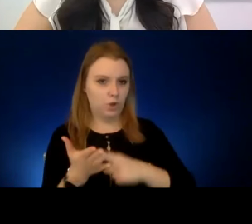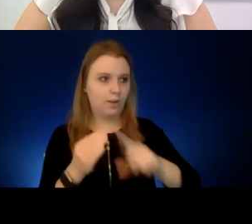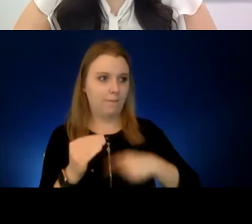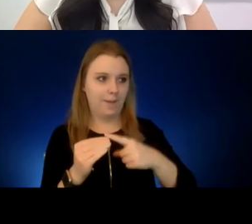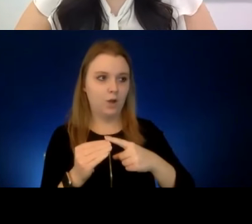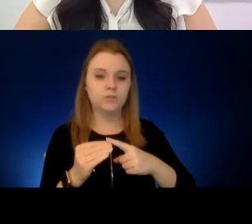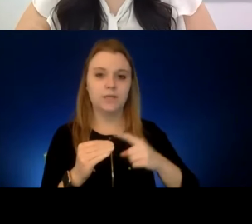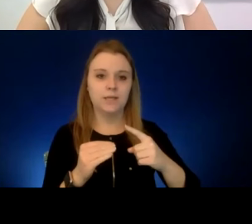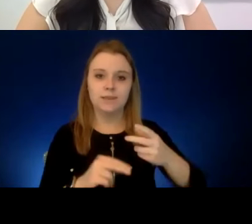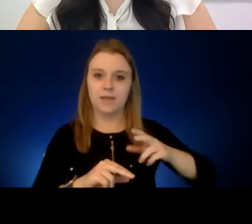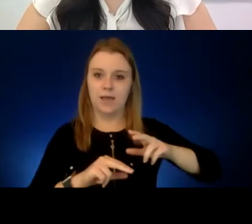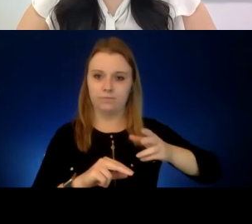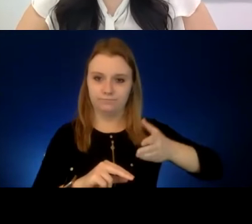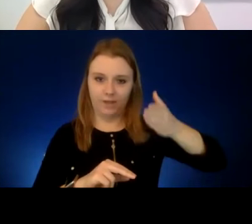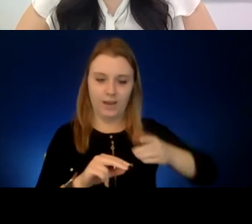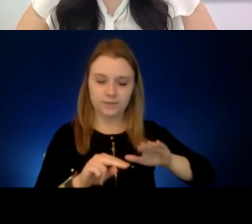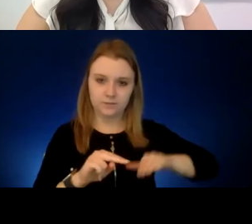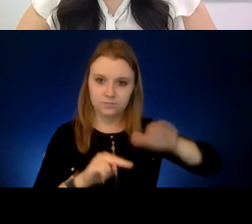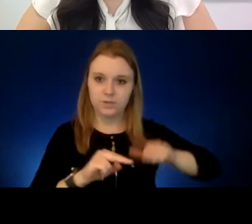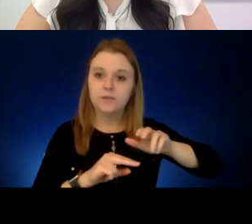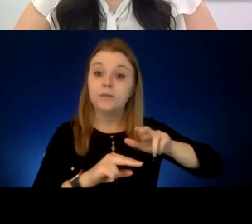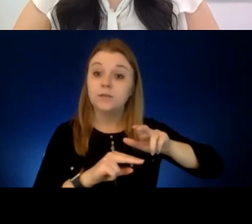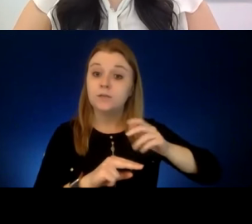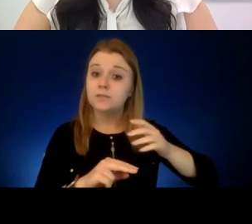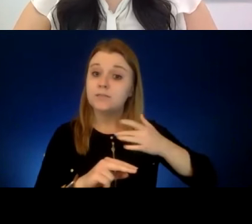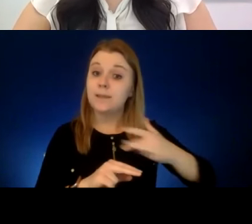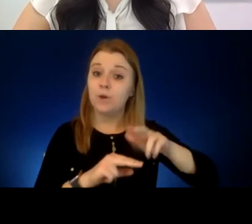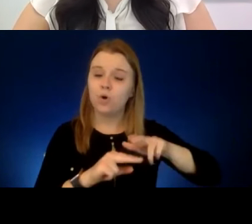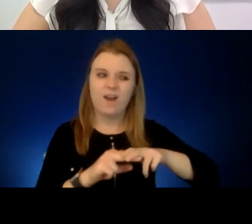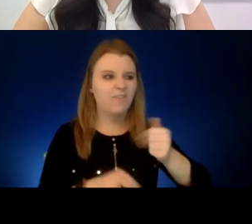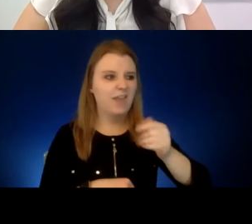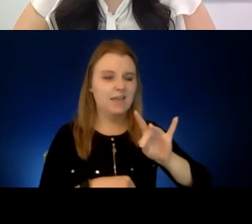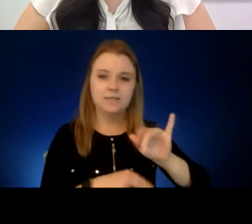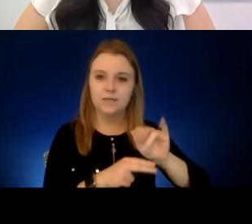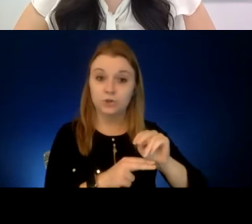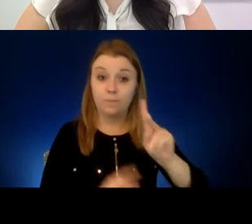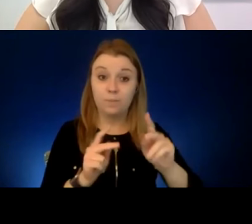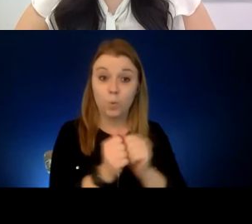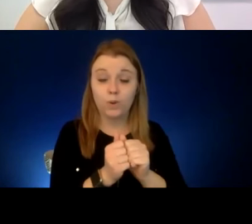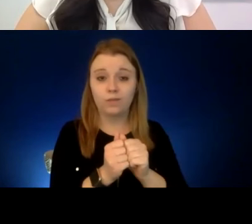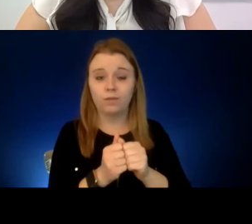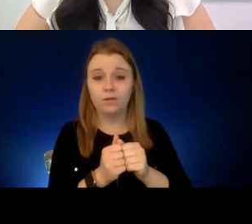An average chair is about 18 inches from the floor to the seat. People with muscle pain, joint pain, fatigue,